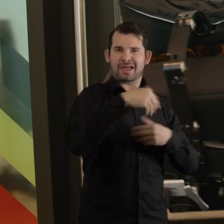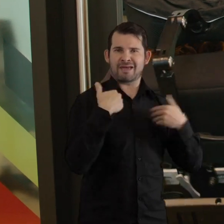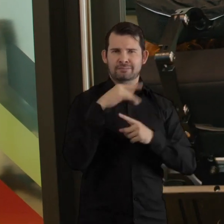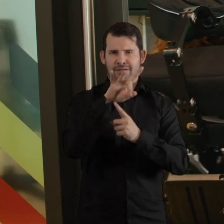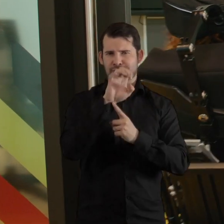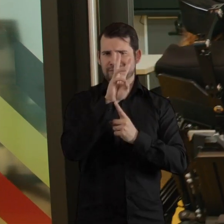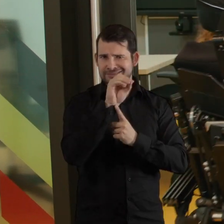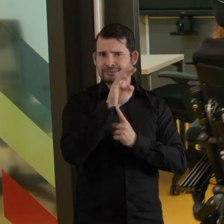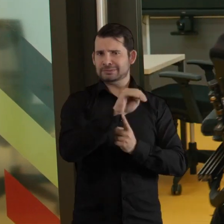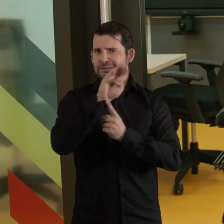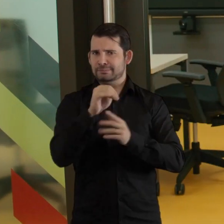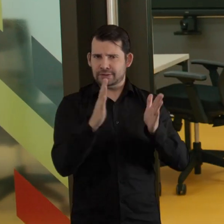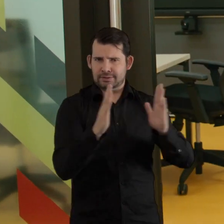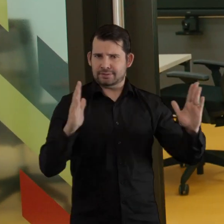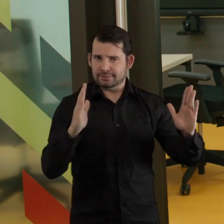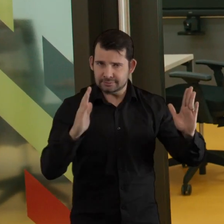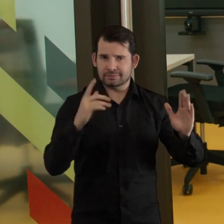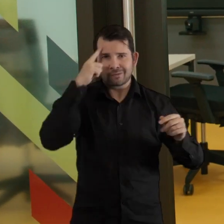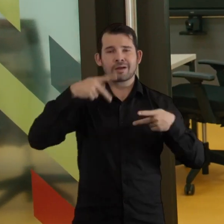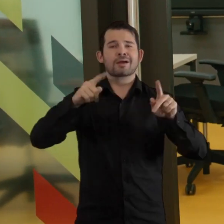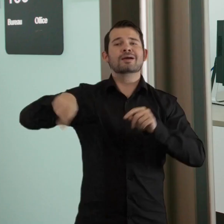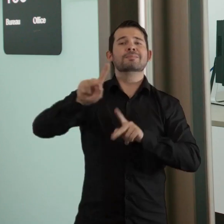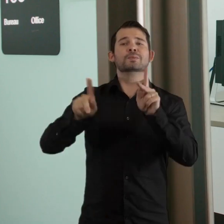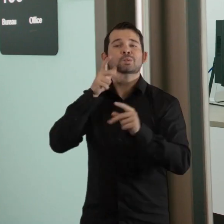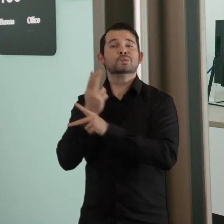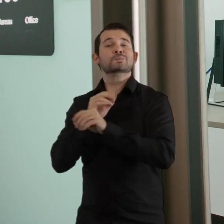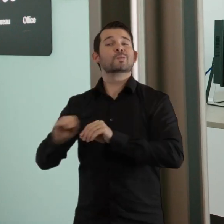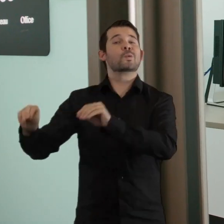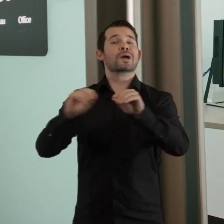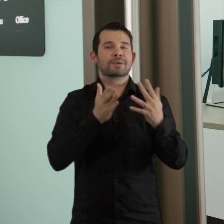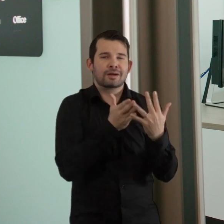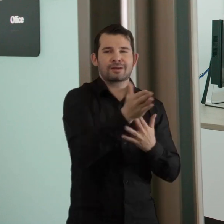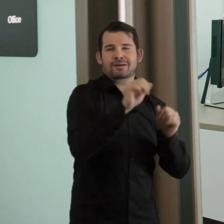They have an 860-millimetre clearance to allow room for people who use mobility devices.